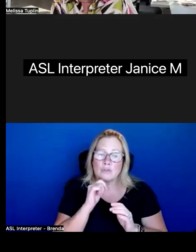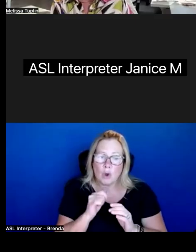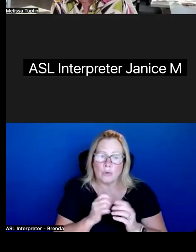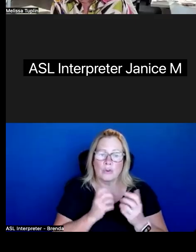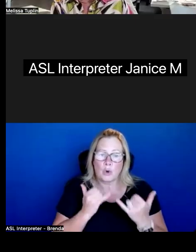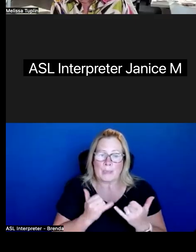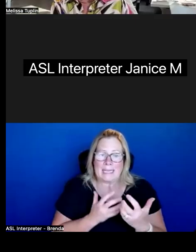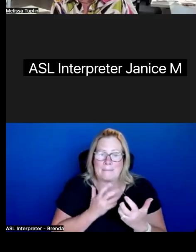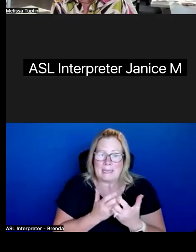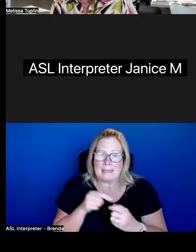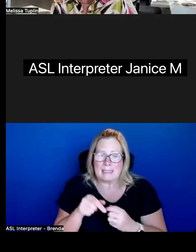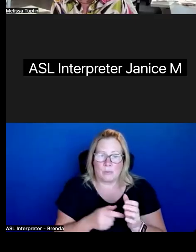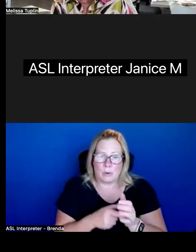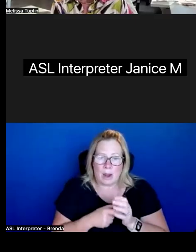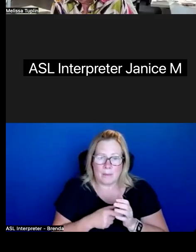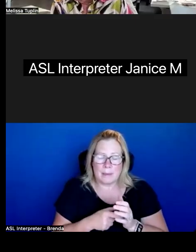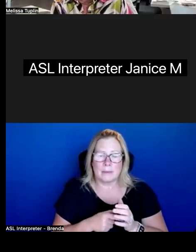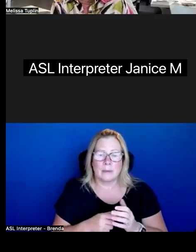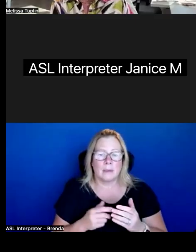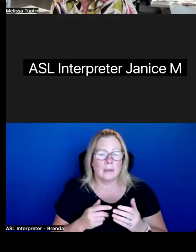please reach out to a program staff member to discuss,